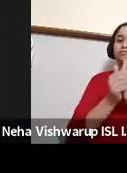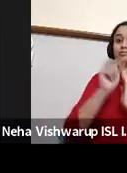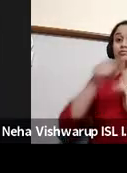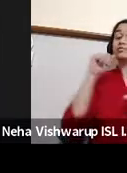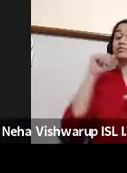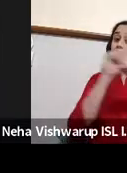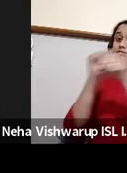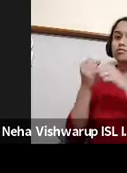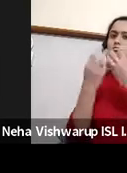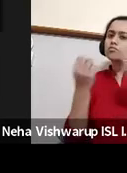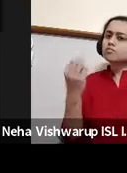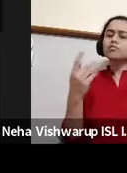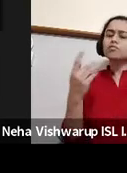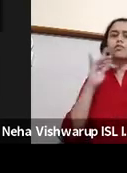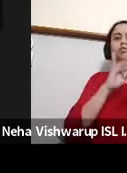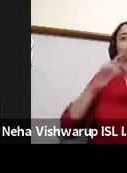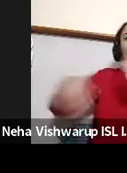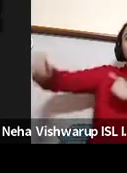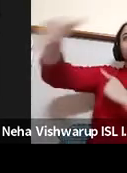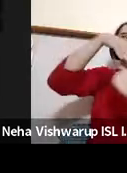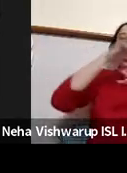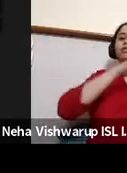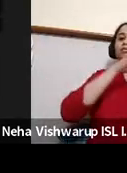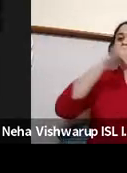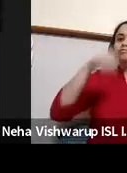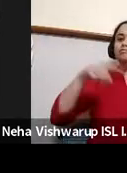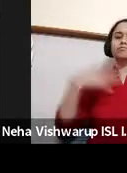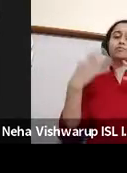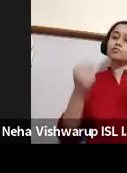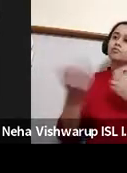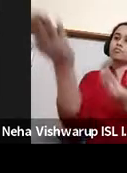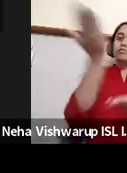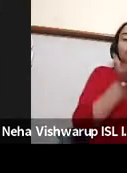how people from a fast industrializing town articulated their evolving ambitions wherein